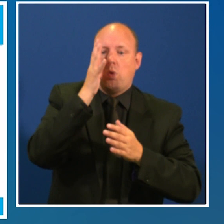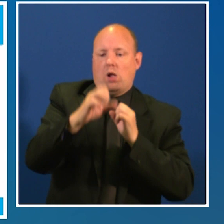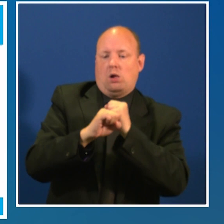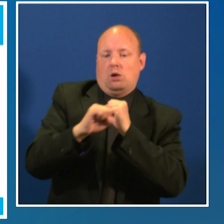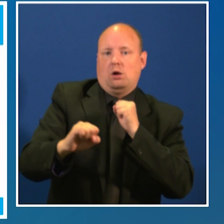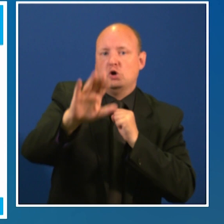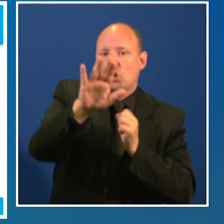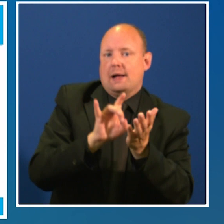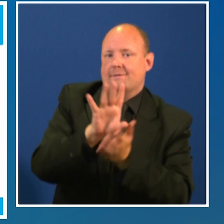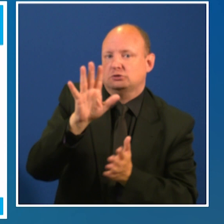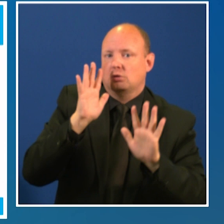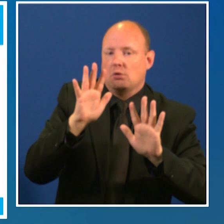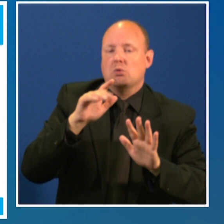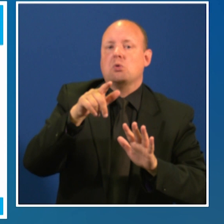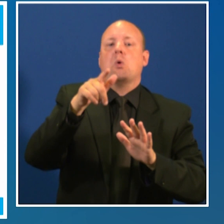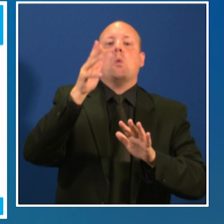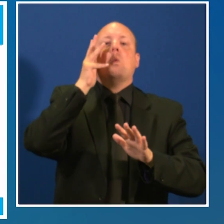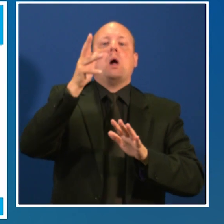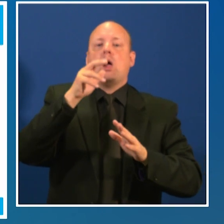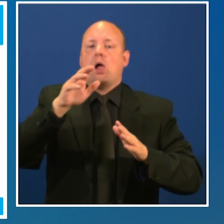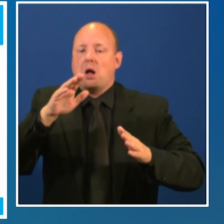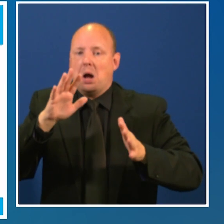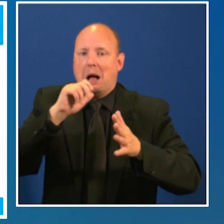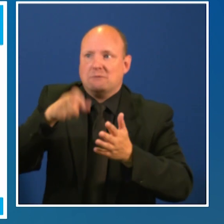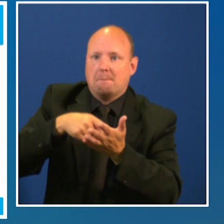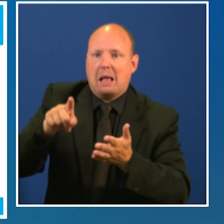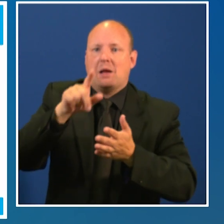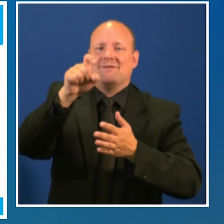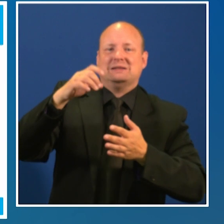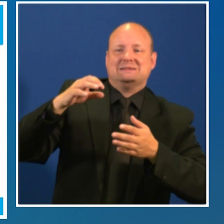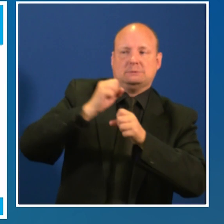the rental assistance funds. The bridge plan also allows